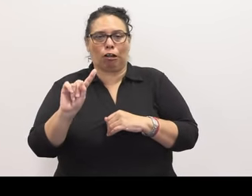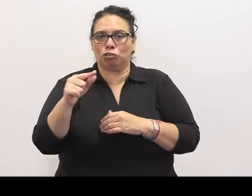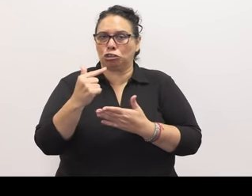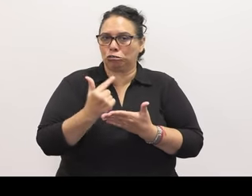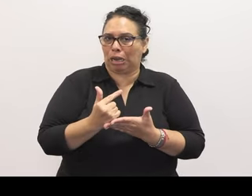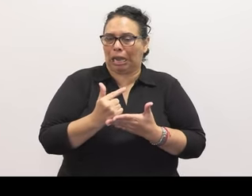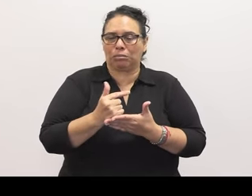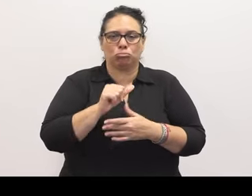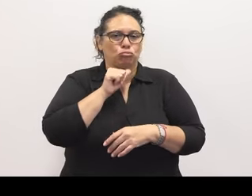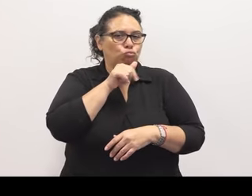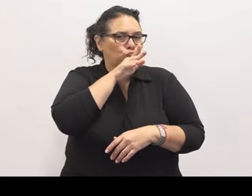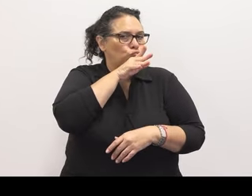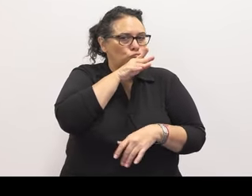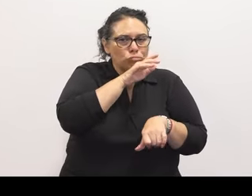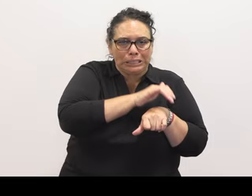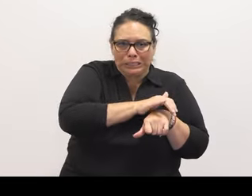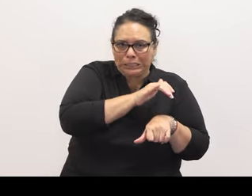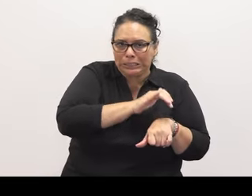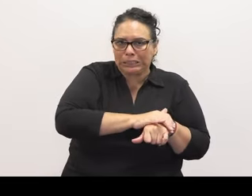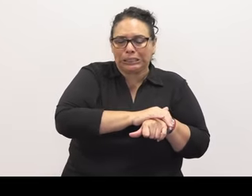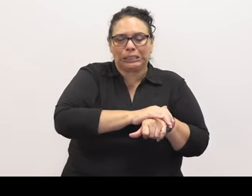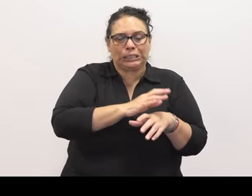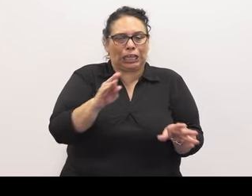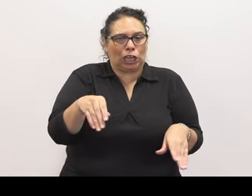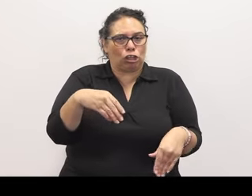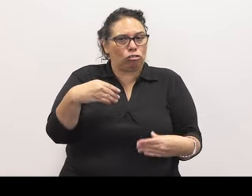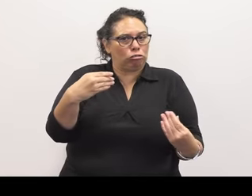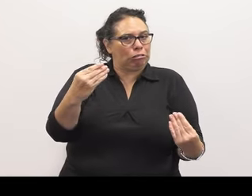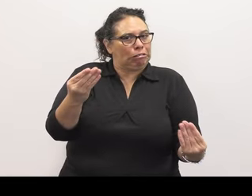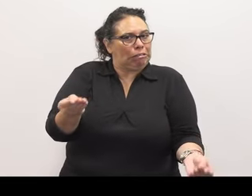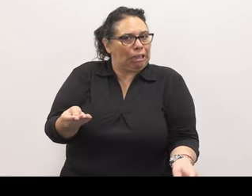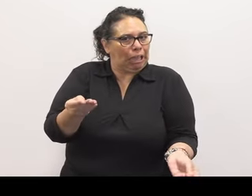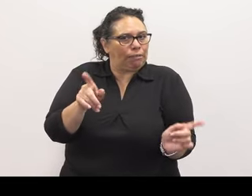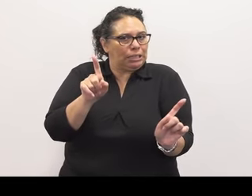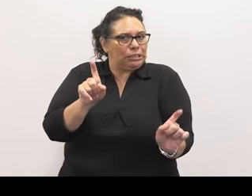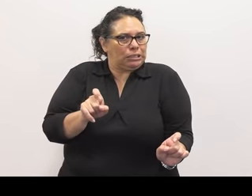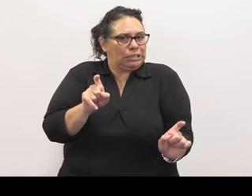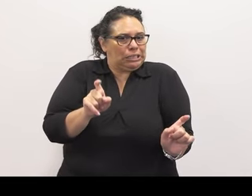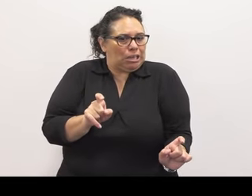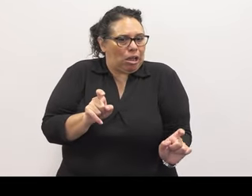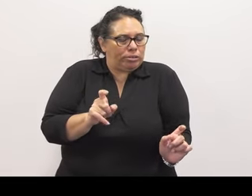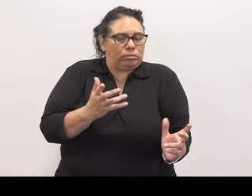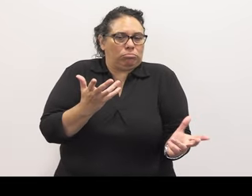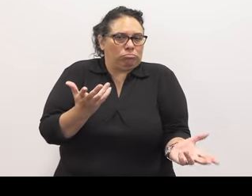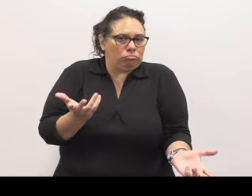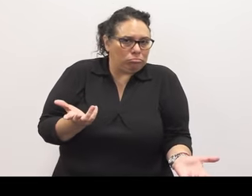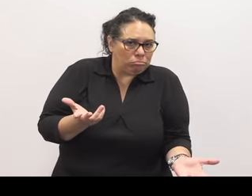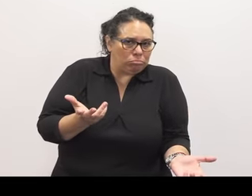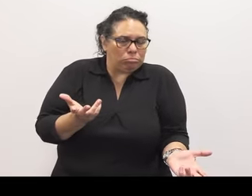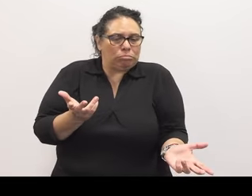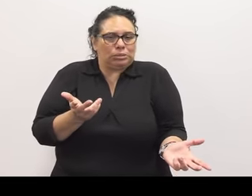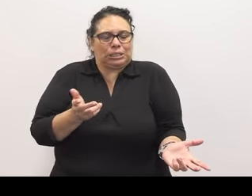And they're asked to be given this, they're given this assessment that's looking at phonemic awareness.